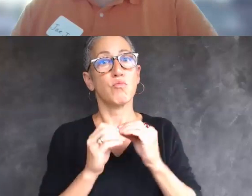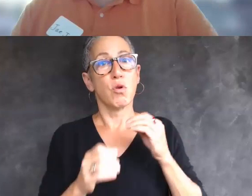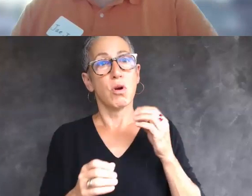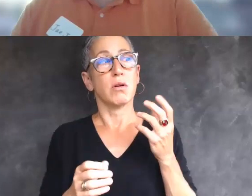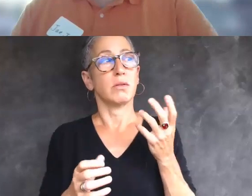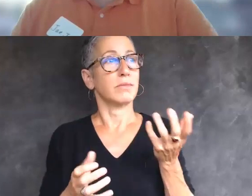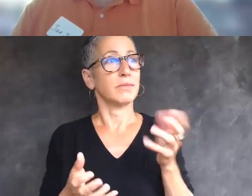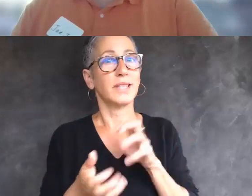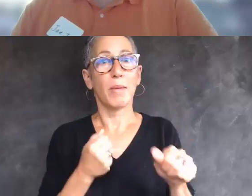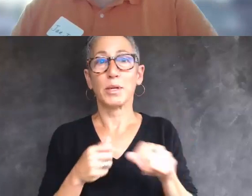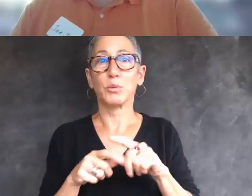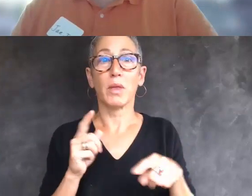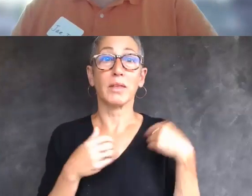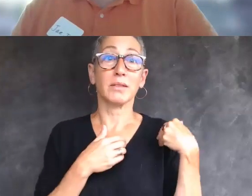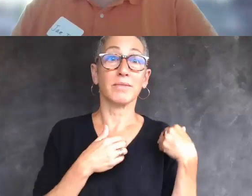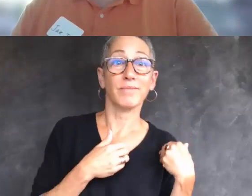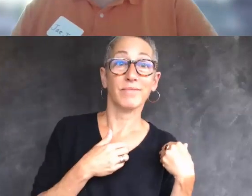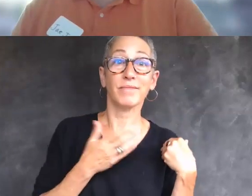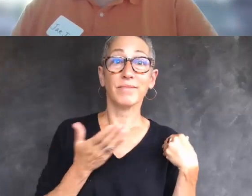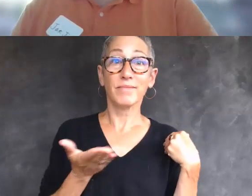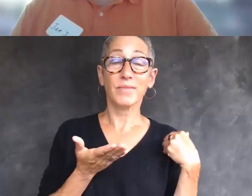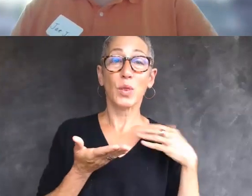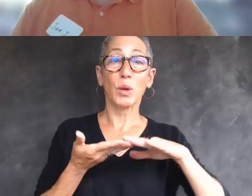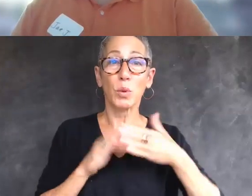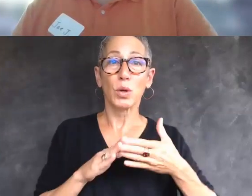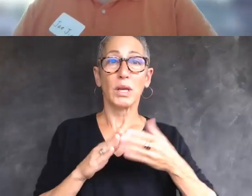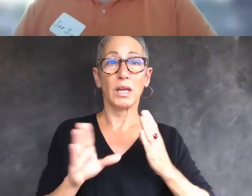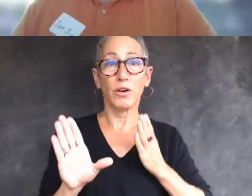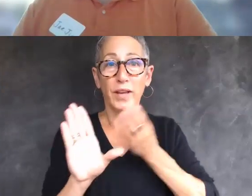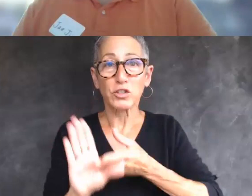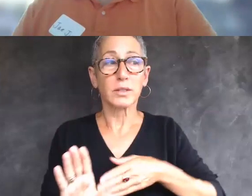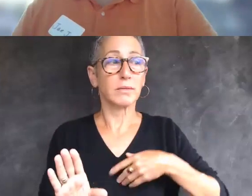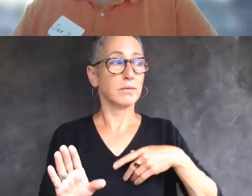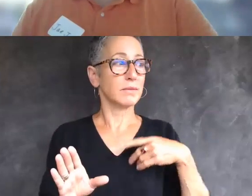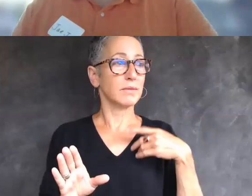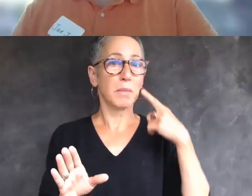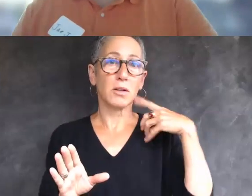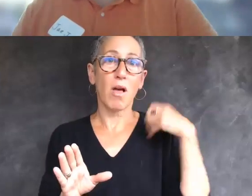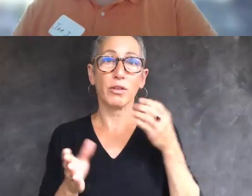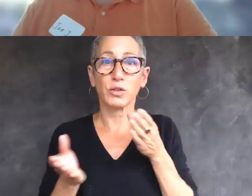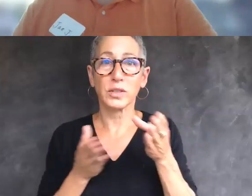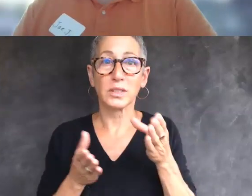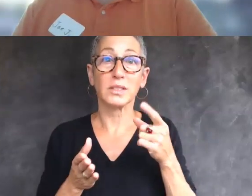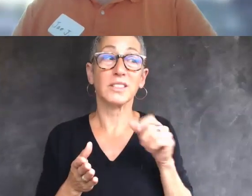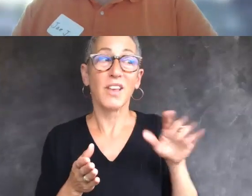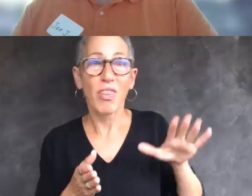But the onus is always on the communities, and the interventions in the mental health services and social work is to prove that what we're doing is effective.